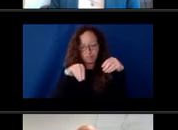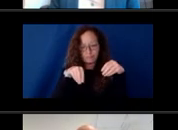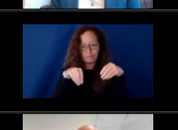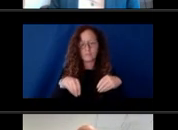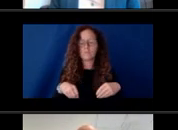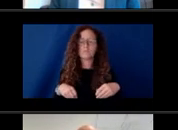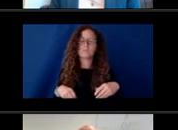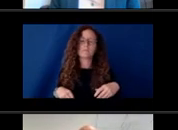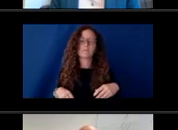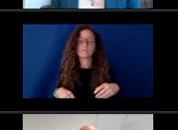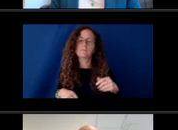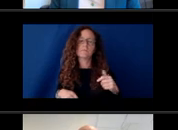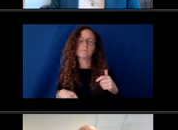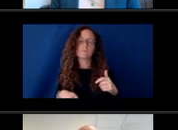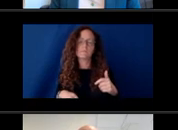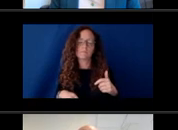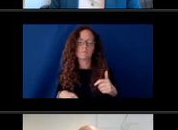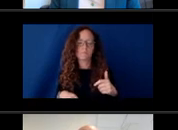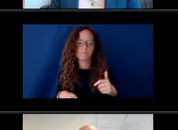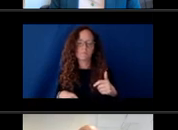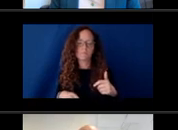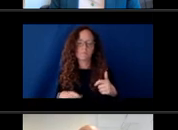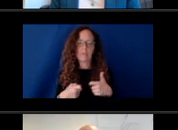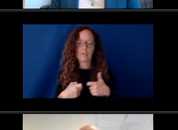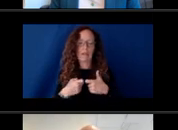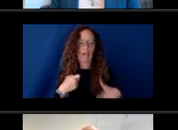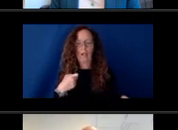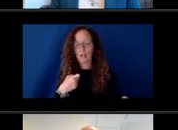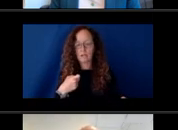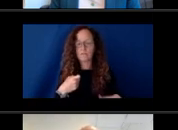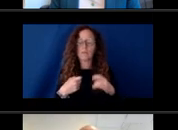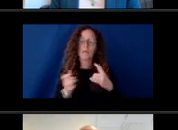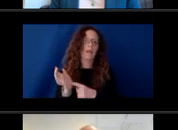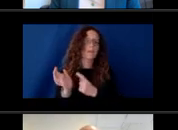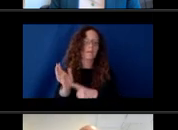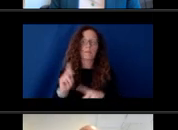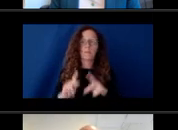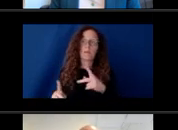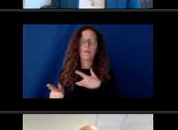that some individuals may have medicines that need refrigeration, some individuals may have medical